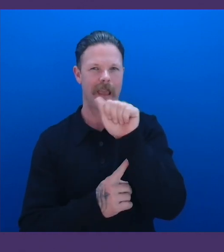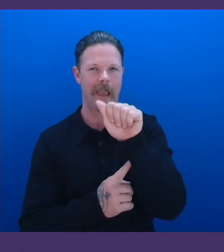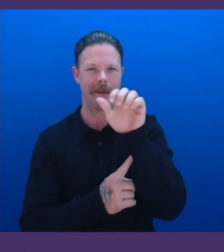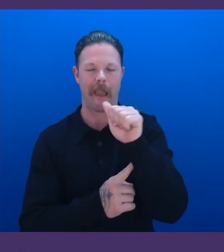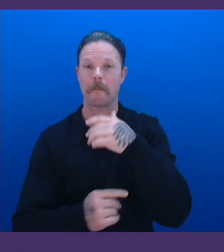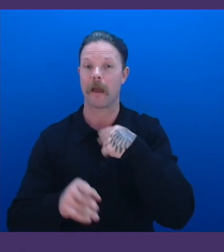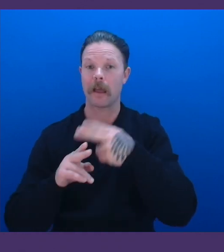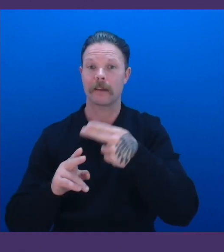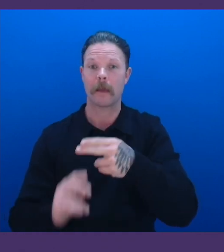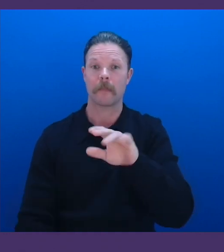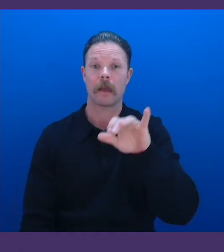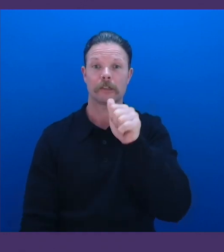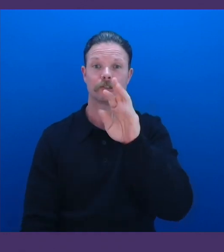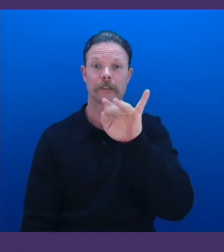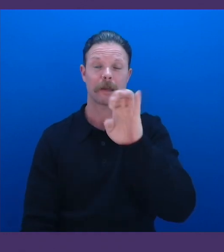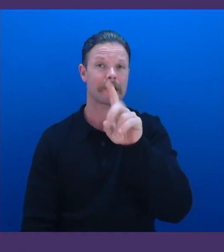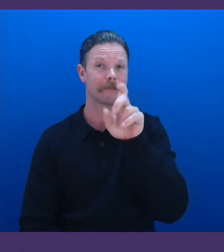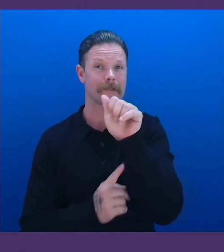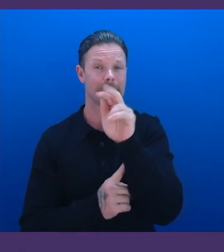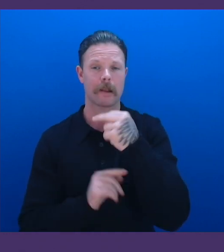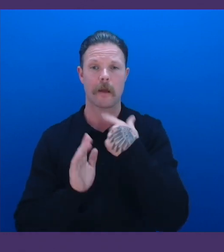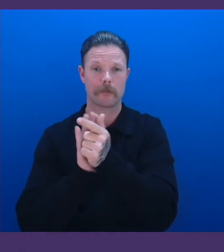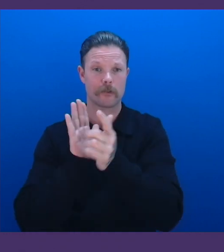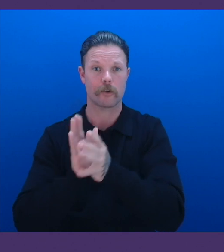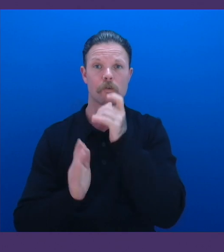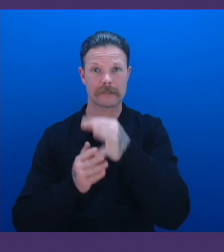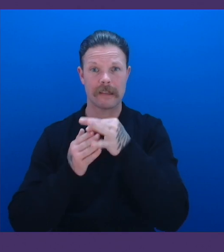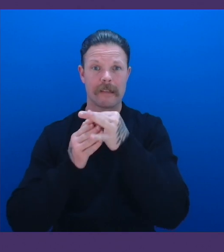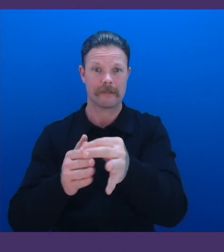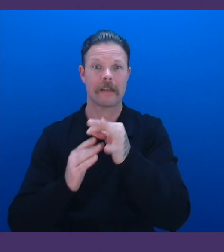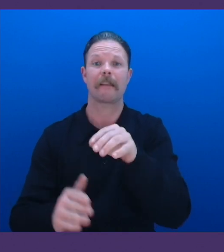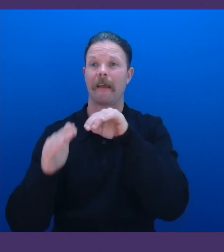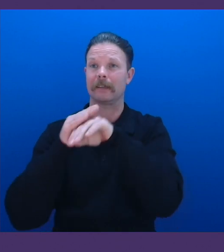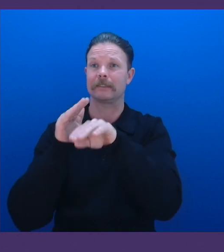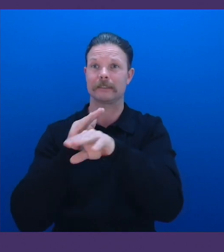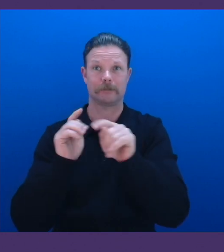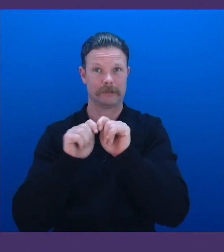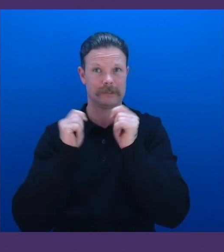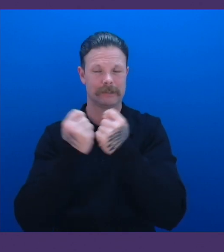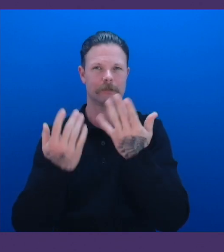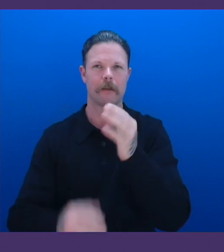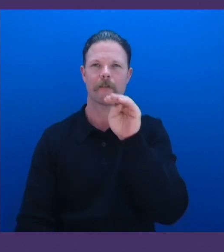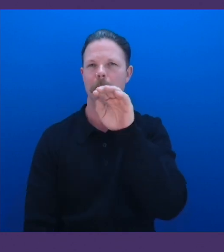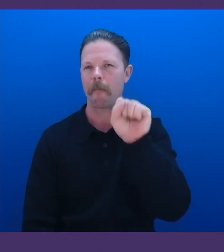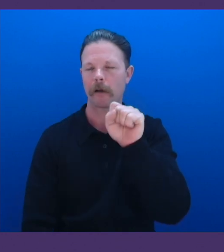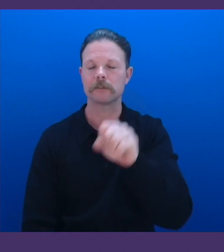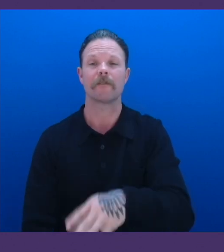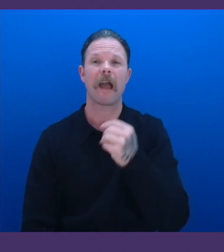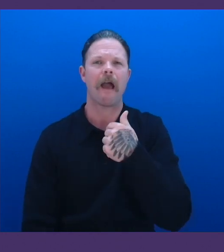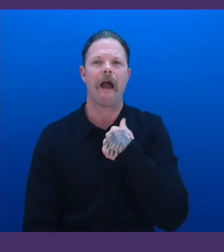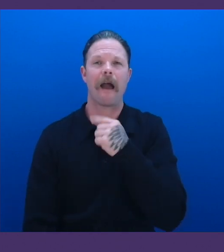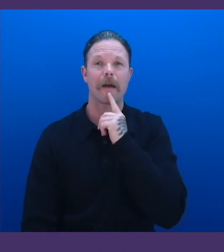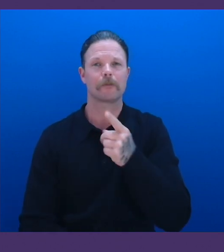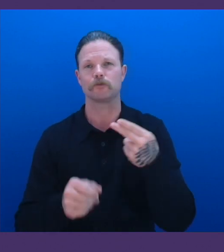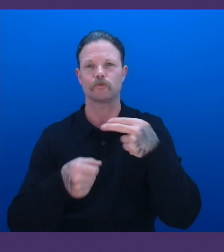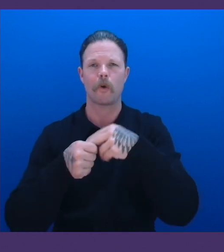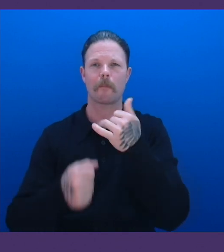I am an attorney leading the Accessibility Regulation Team here at Microsoft. And I am joined by three global experts who are going